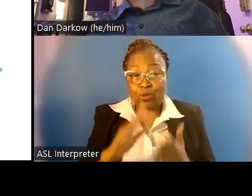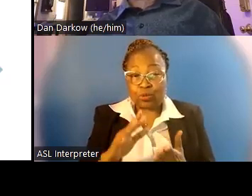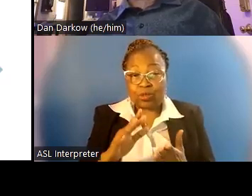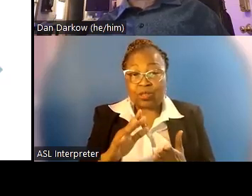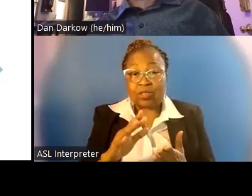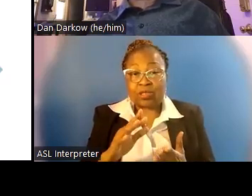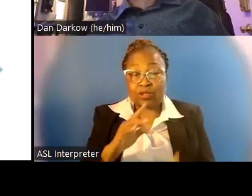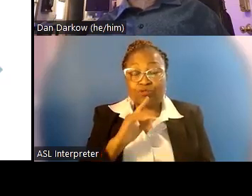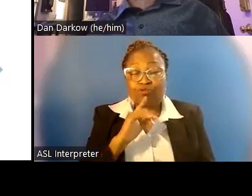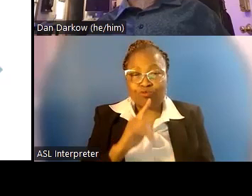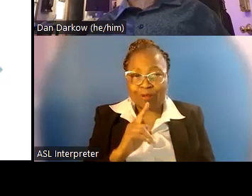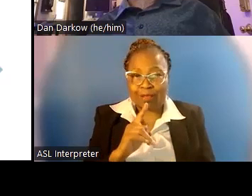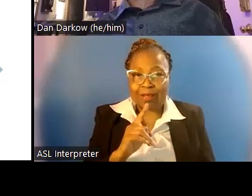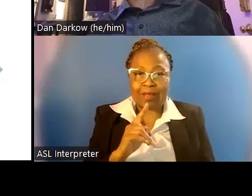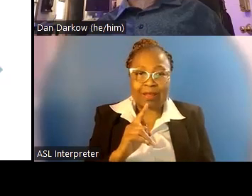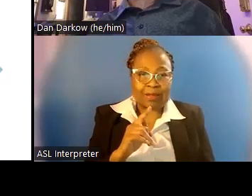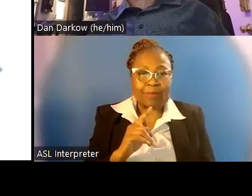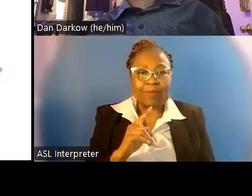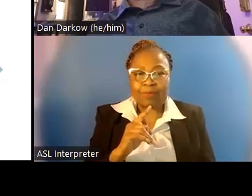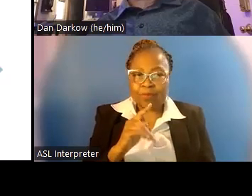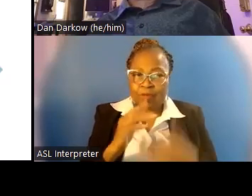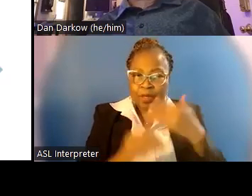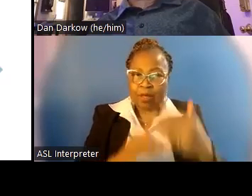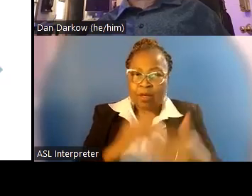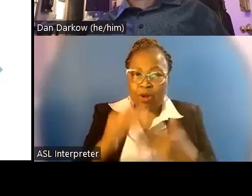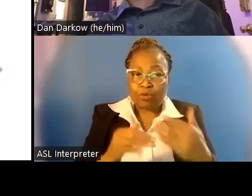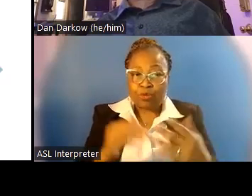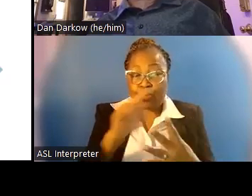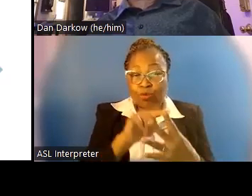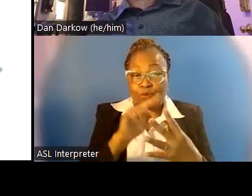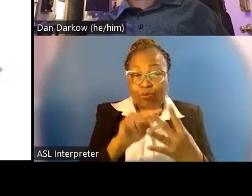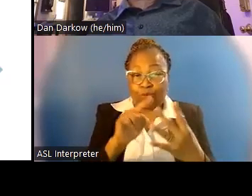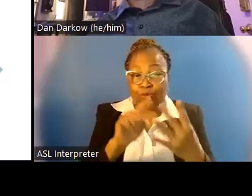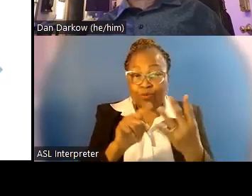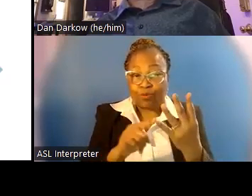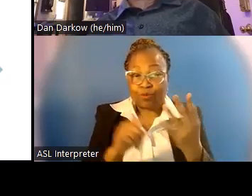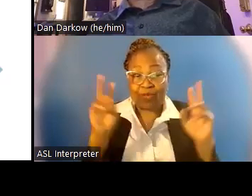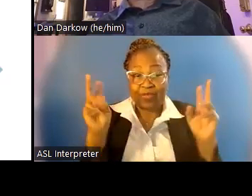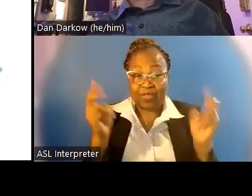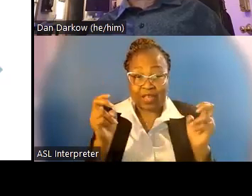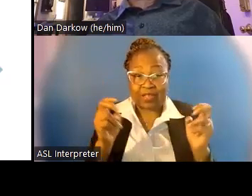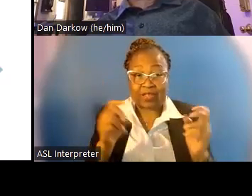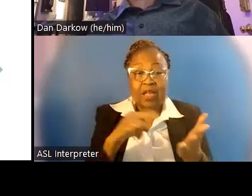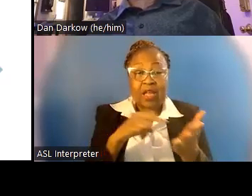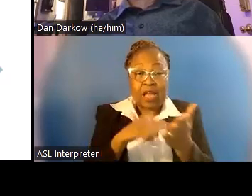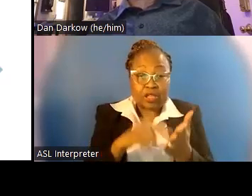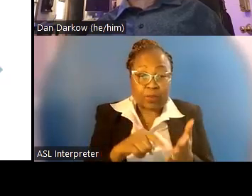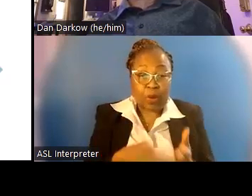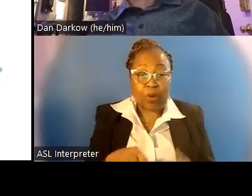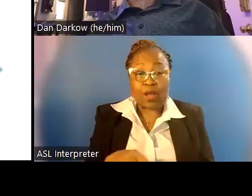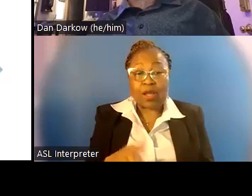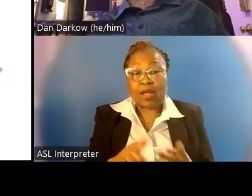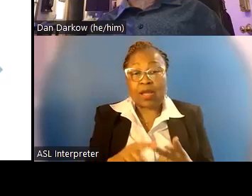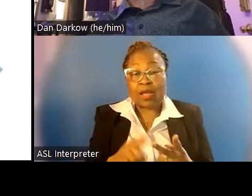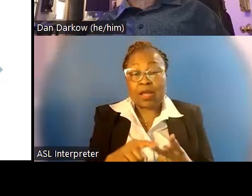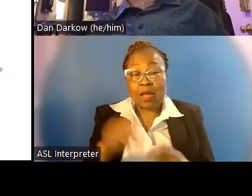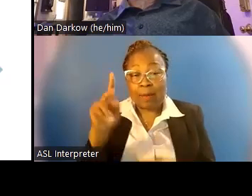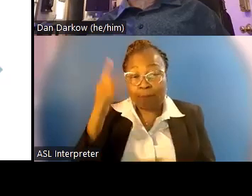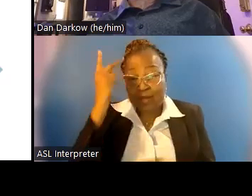really go through these four themes exploring political care work and mutual aid,